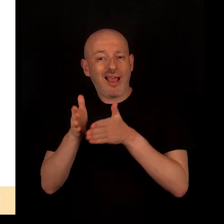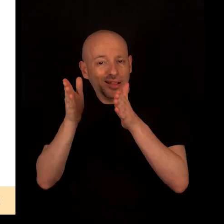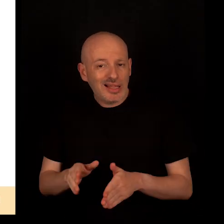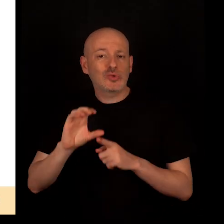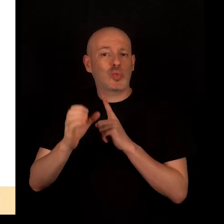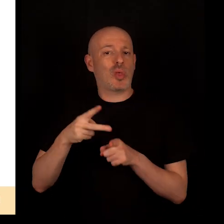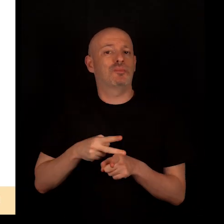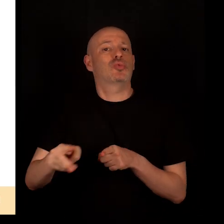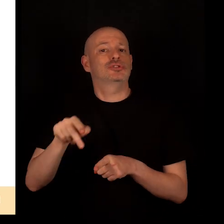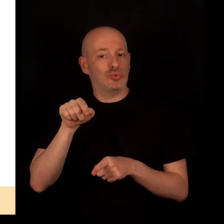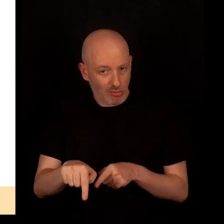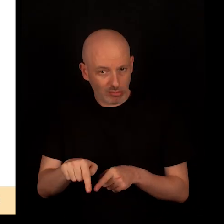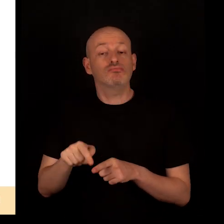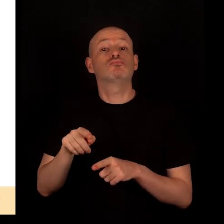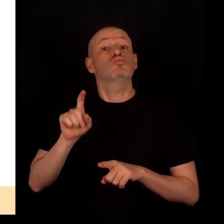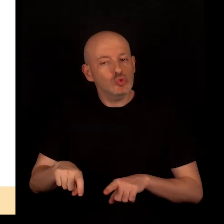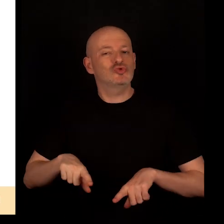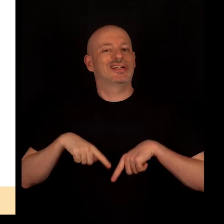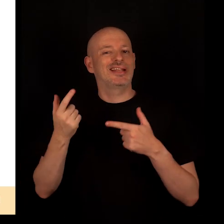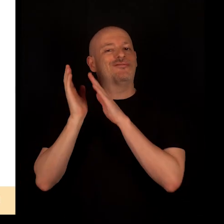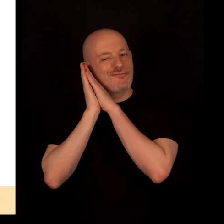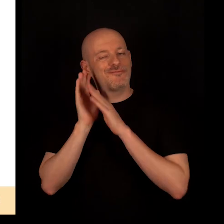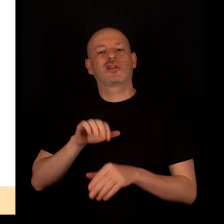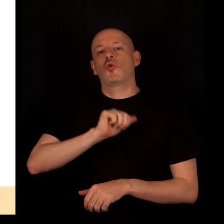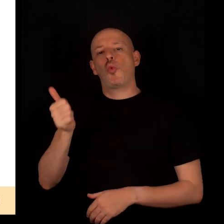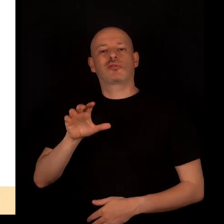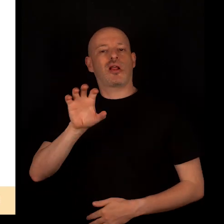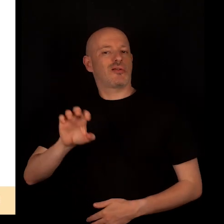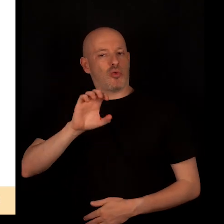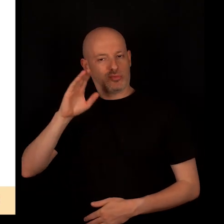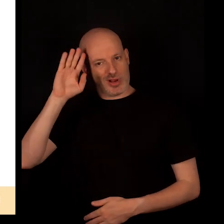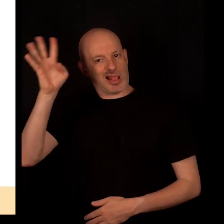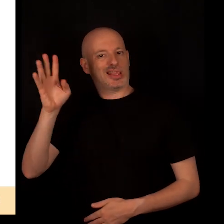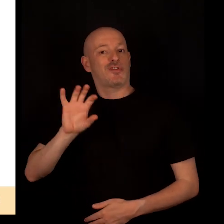the artistss and cultural professionals, They should legally reside in another Creative Europe country.